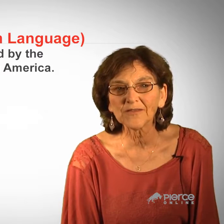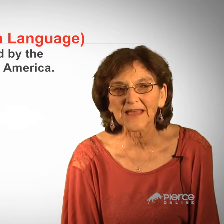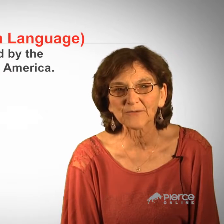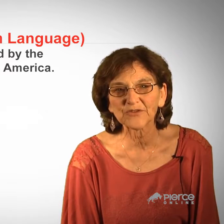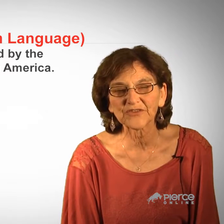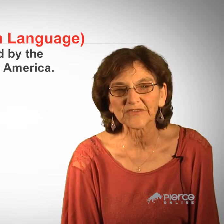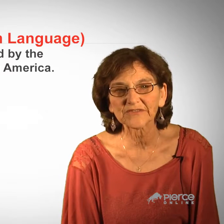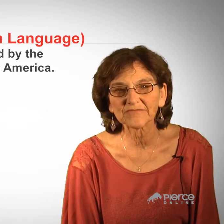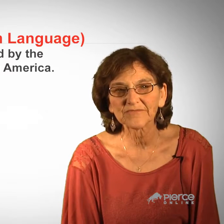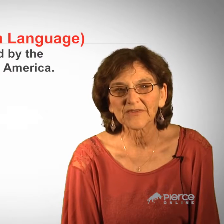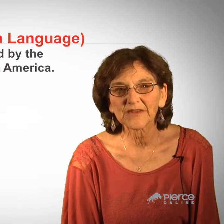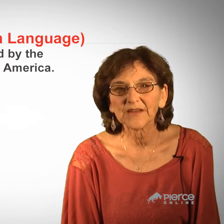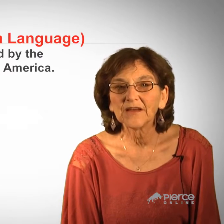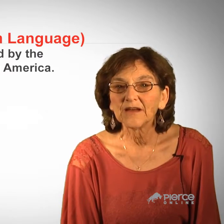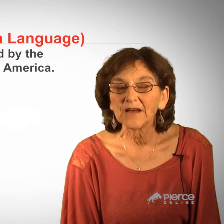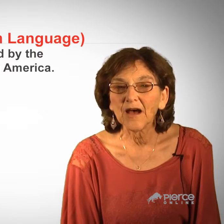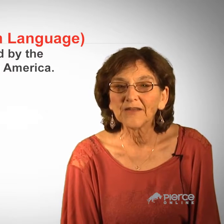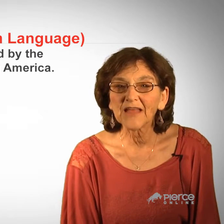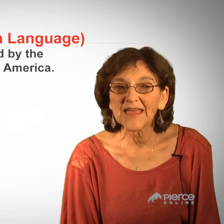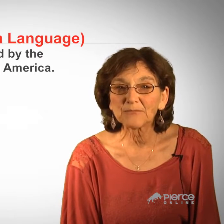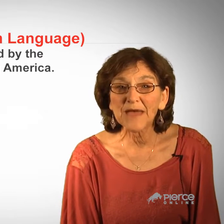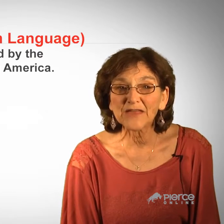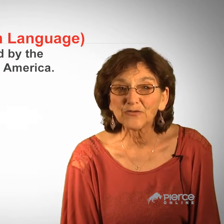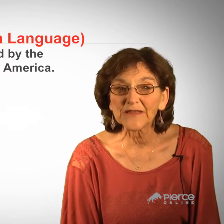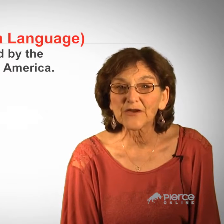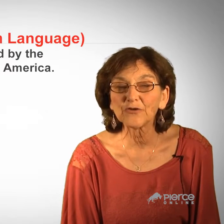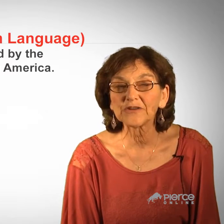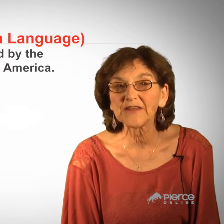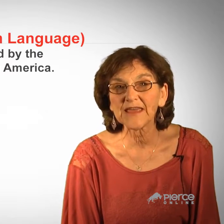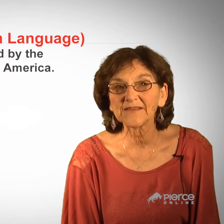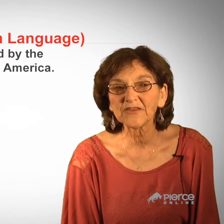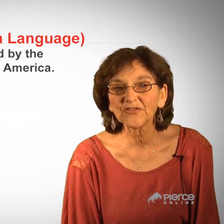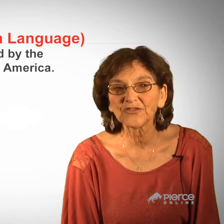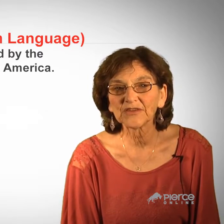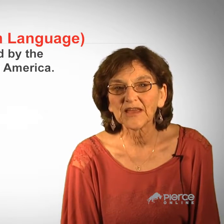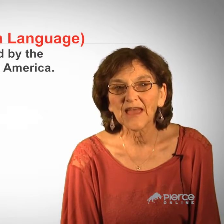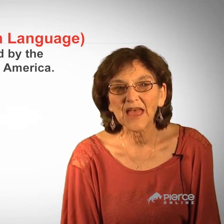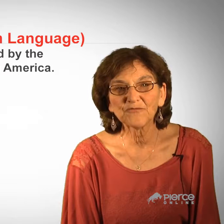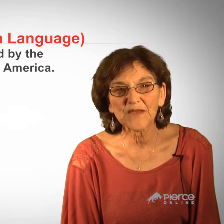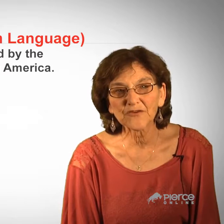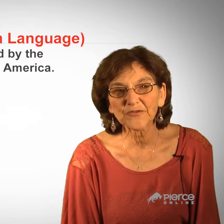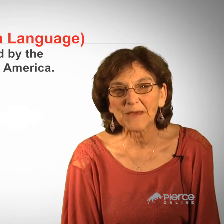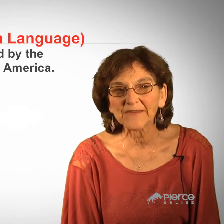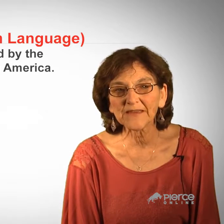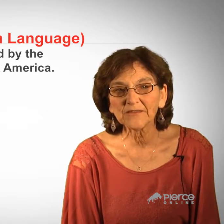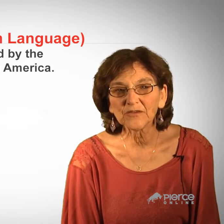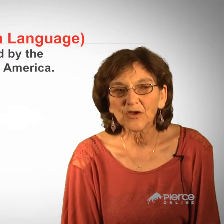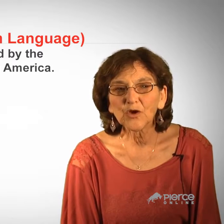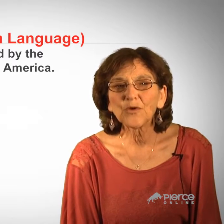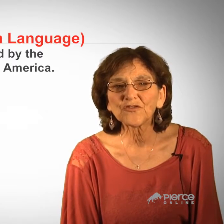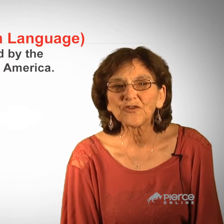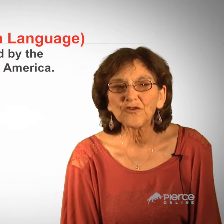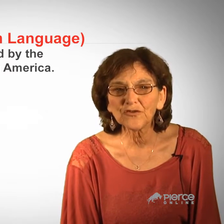languages. Unlike Manually Coded English and fingerspelling, which are usually